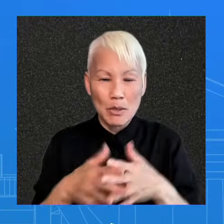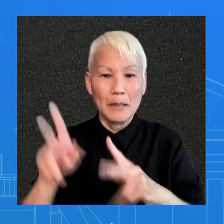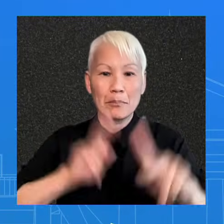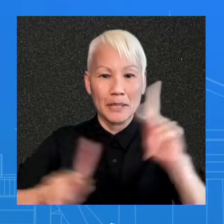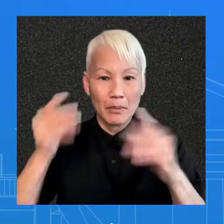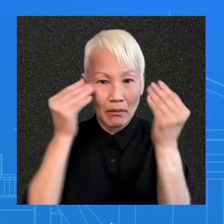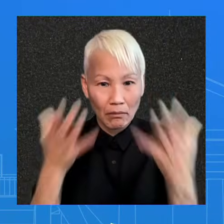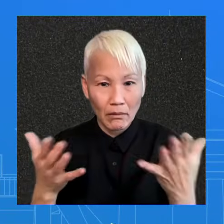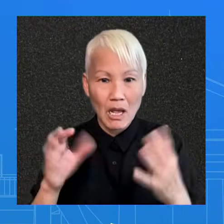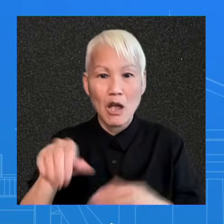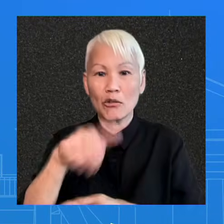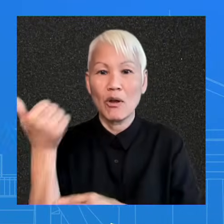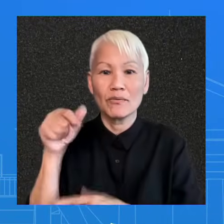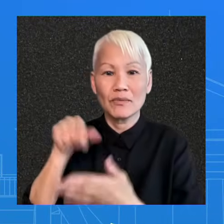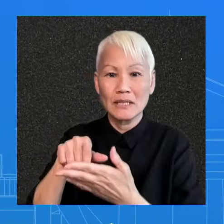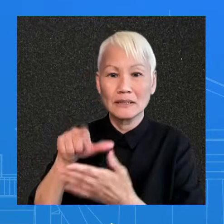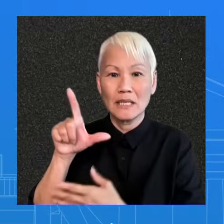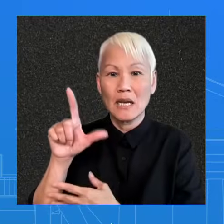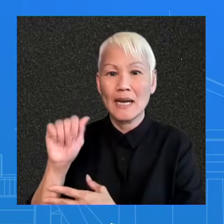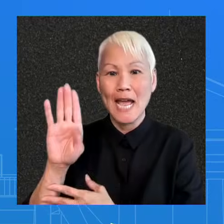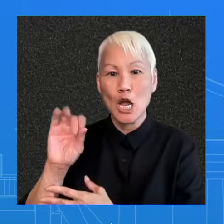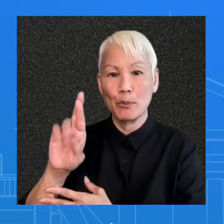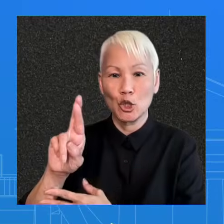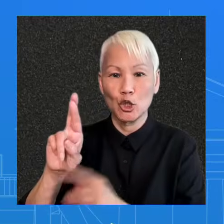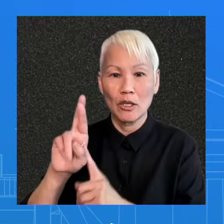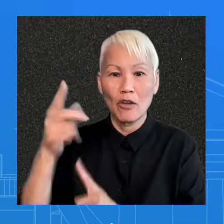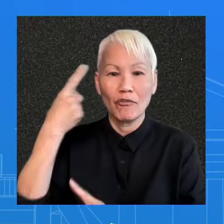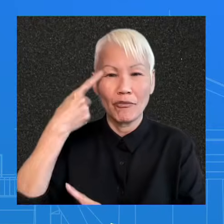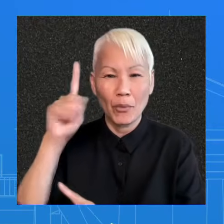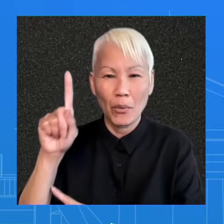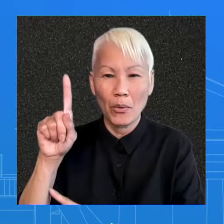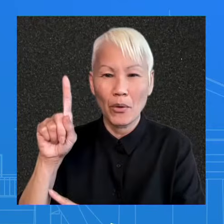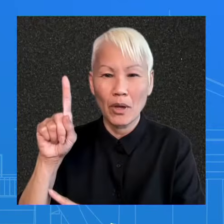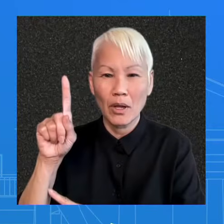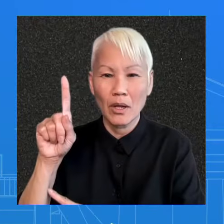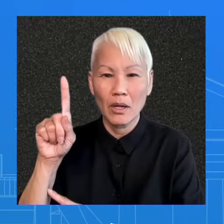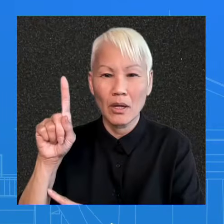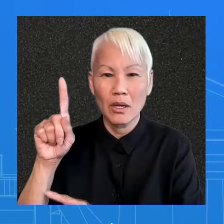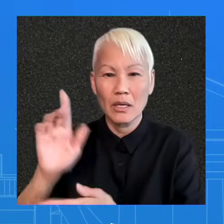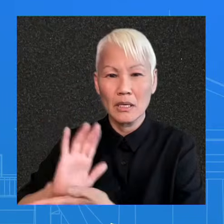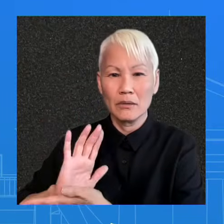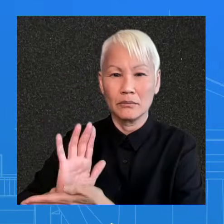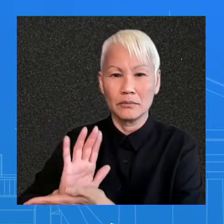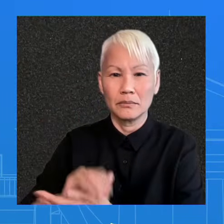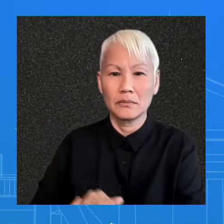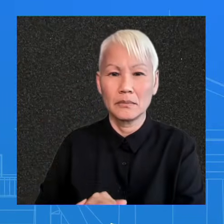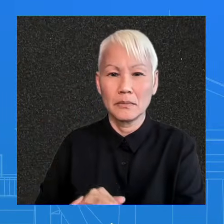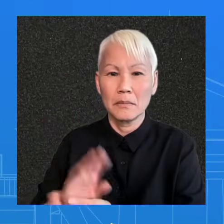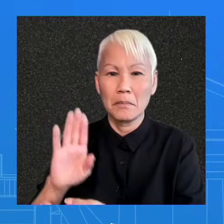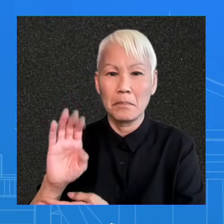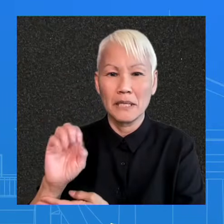The National Retail Federation has asked the White House to intervene in the stalled West Coast port negotiations,